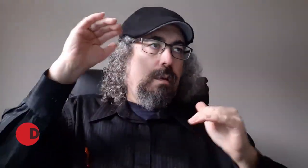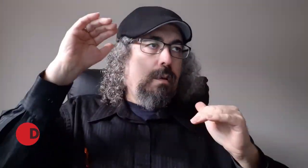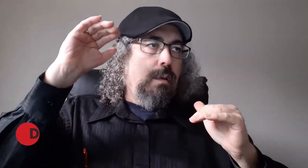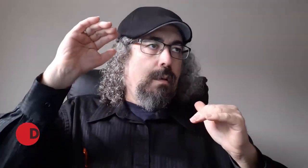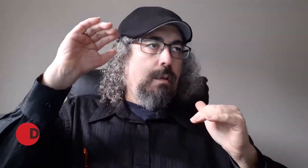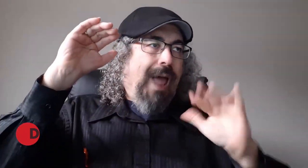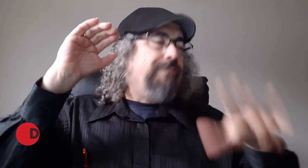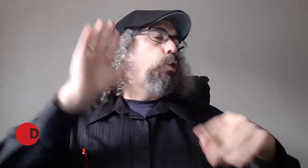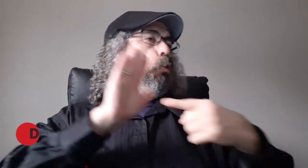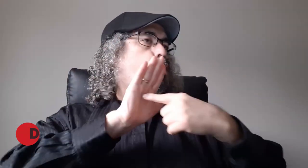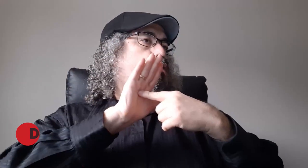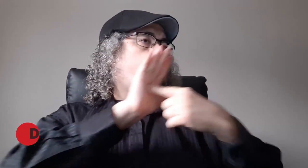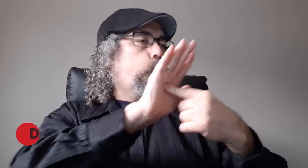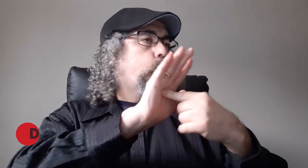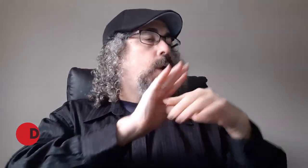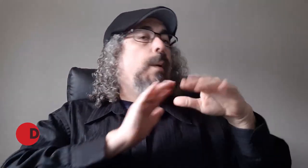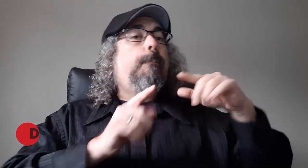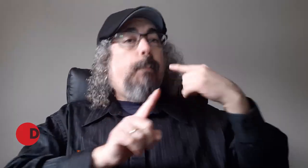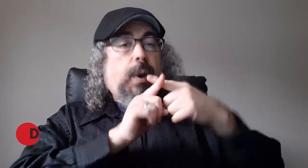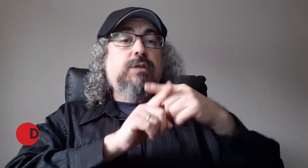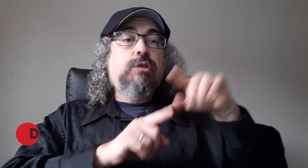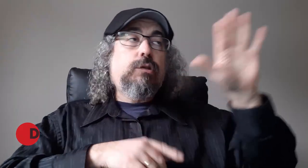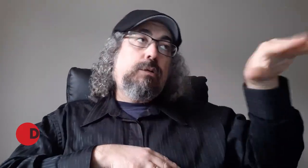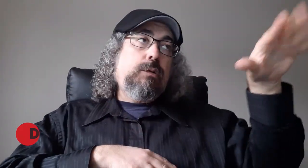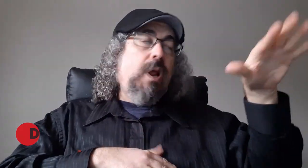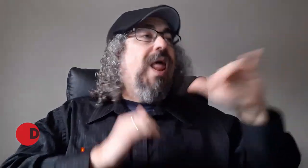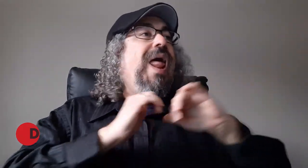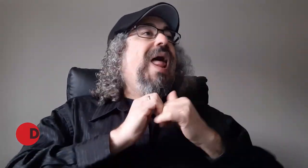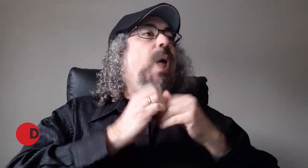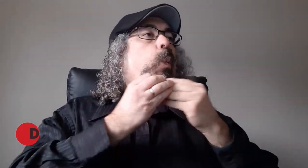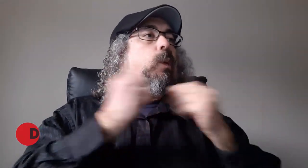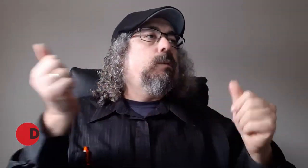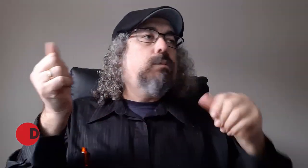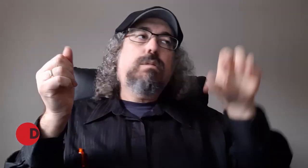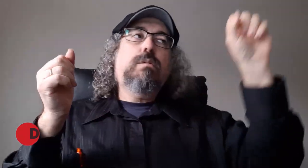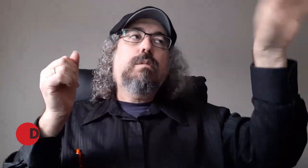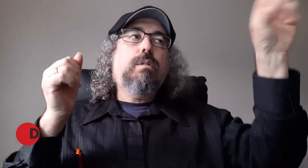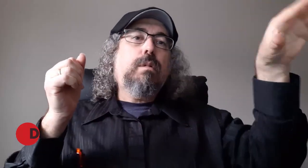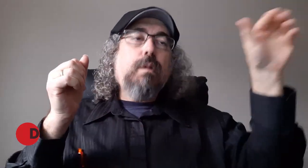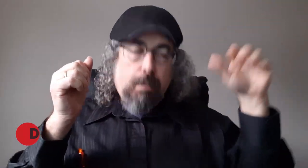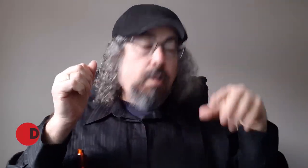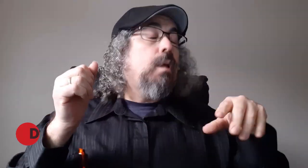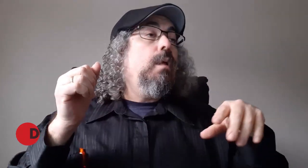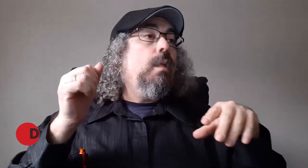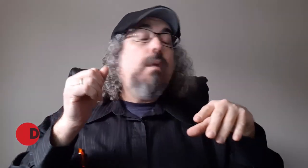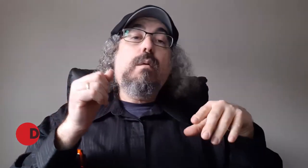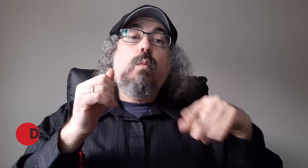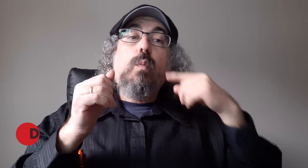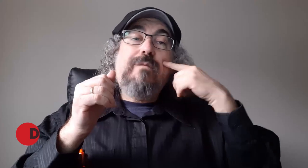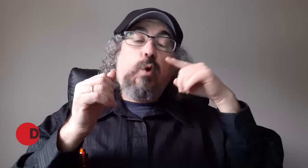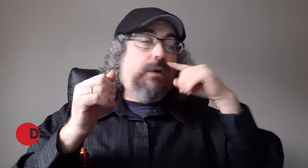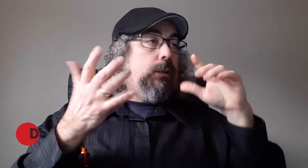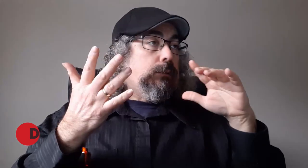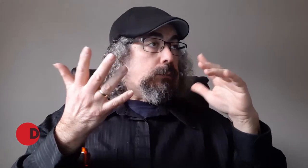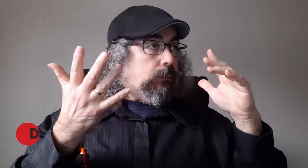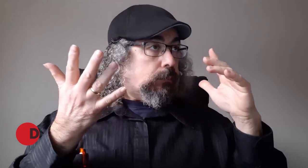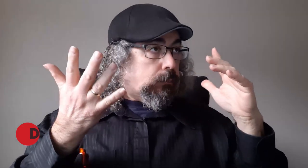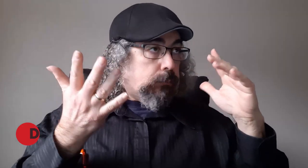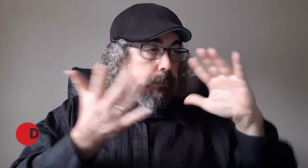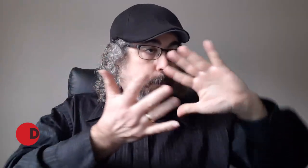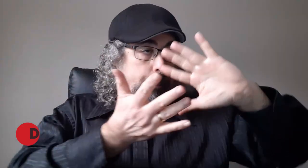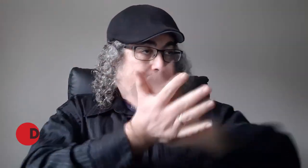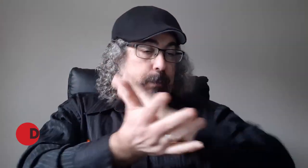and how this disparity could be resolved.